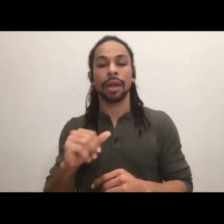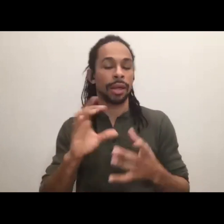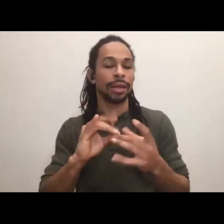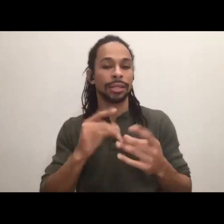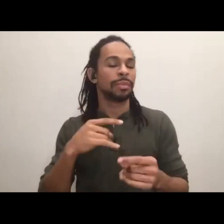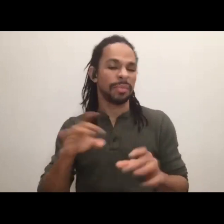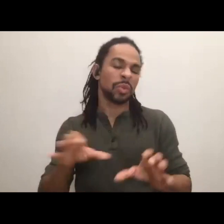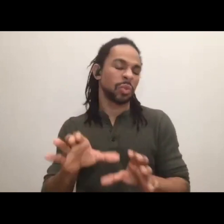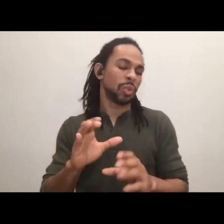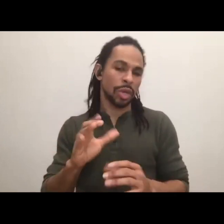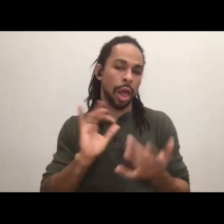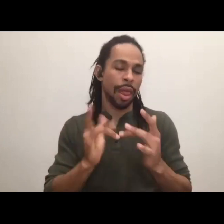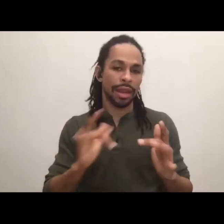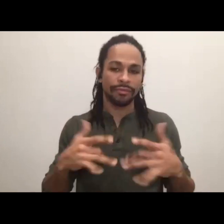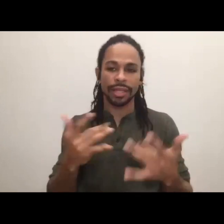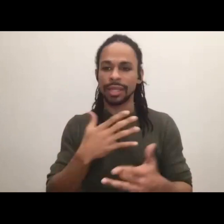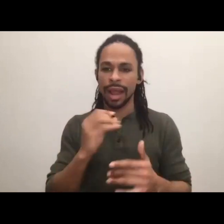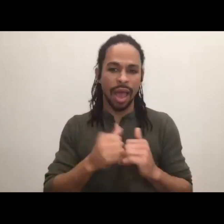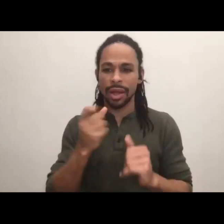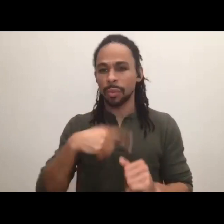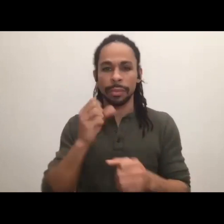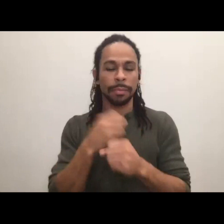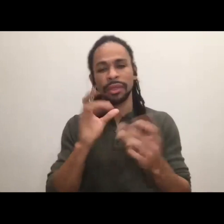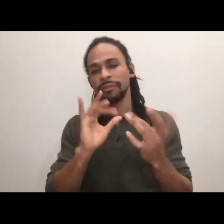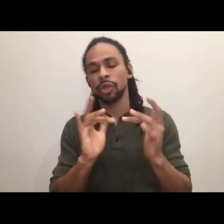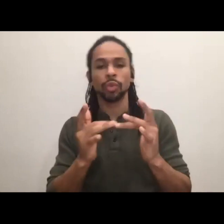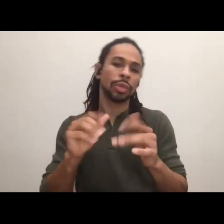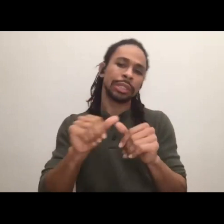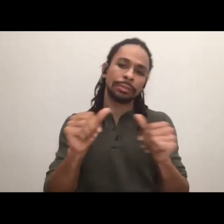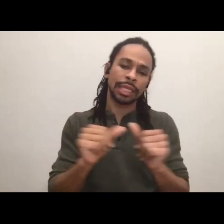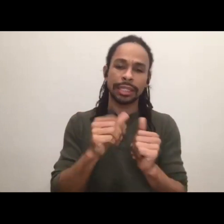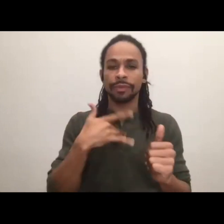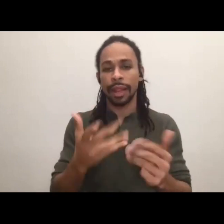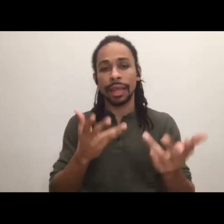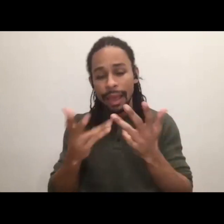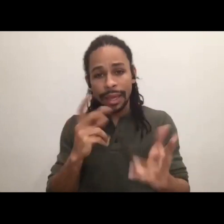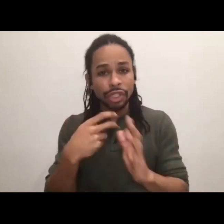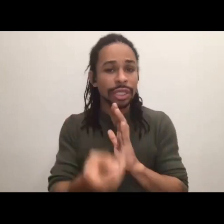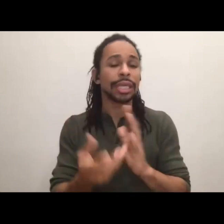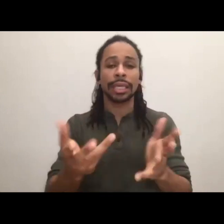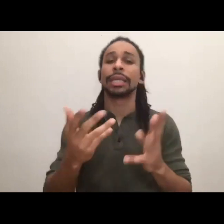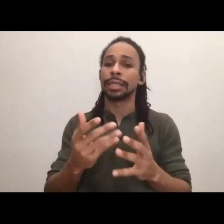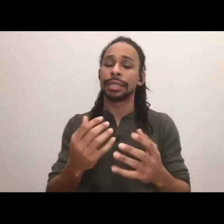tied between two trees. Only his head pokes out like an edamame bean with a serene sleeping